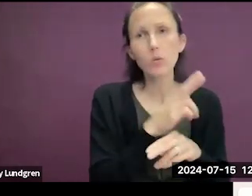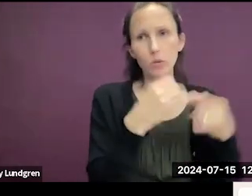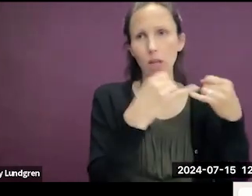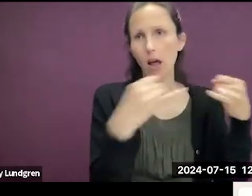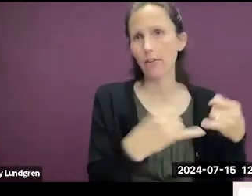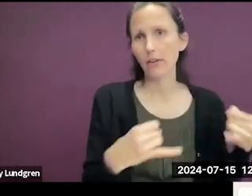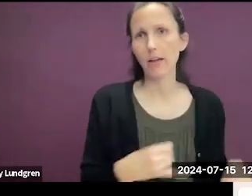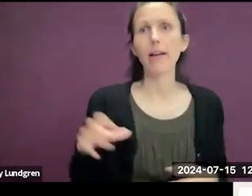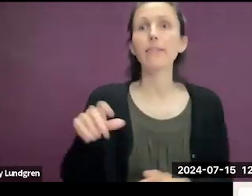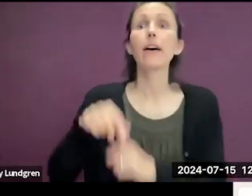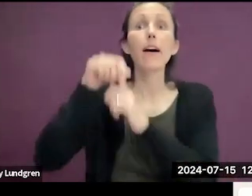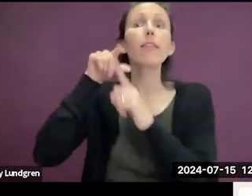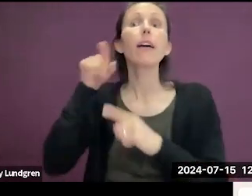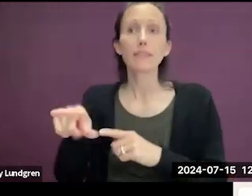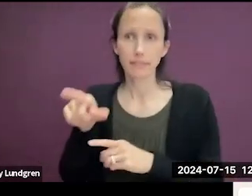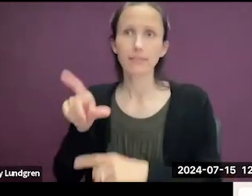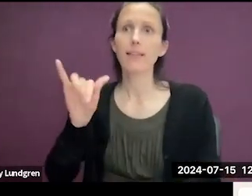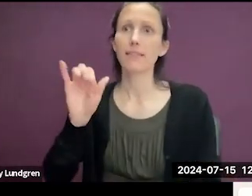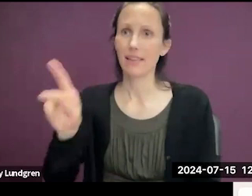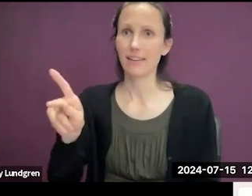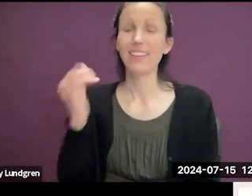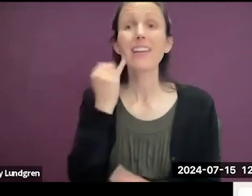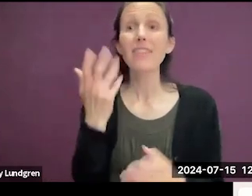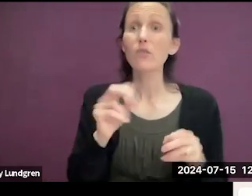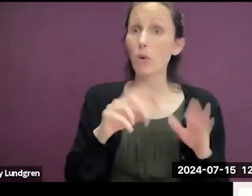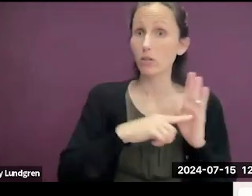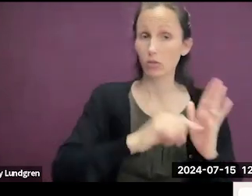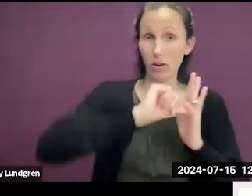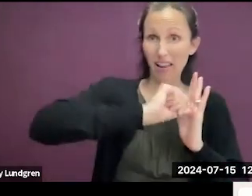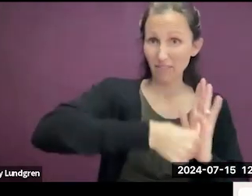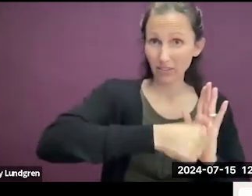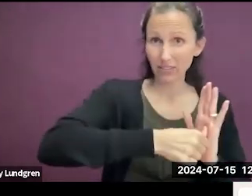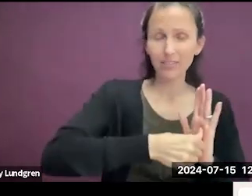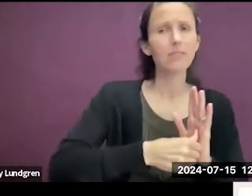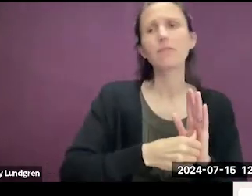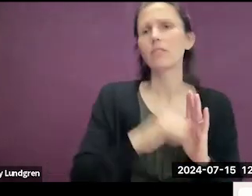So if we want to show some emphasis, instead of underlining, let's use bold text or italics,